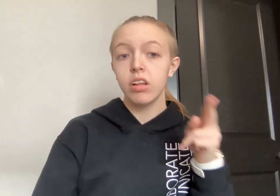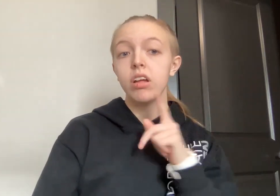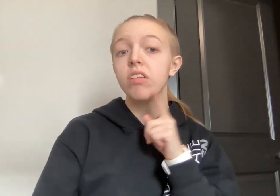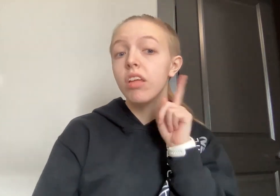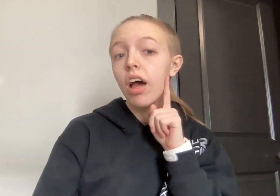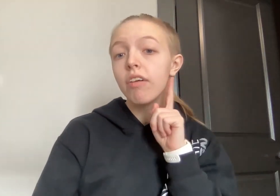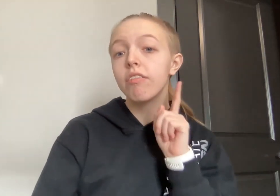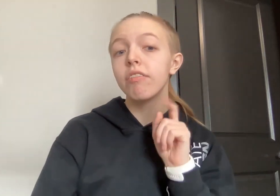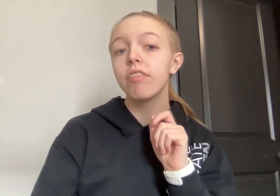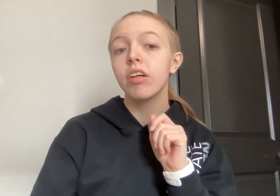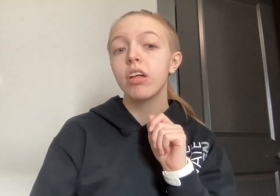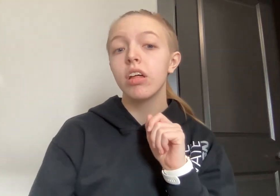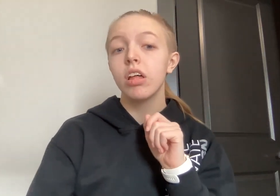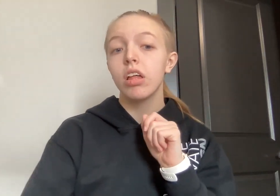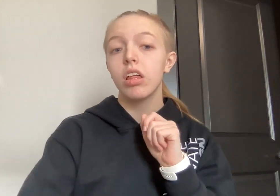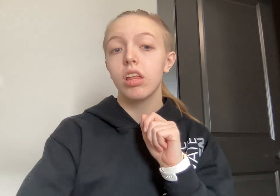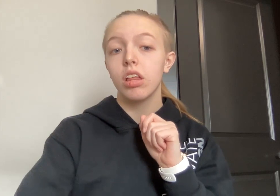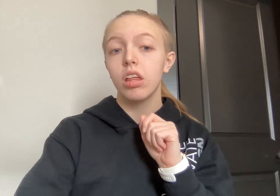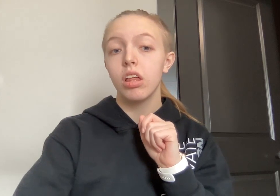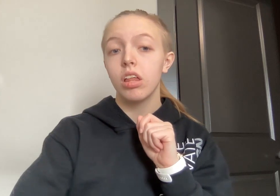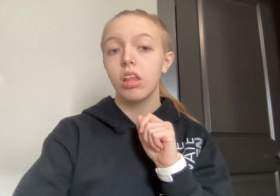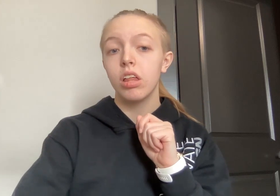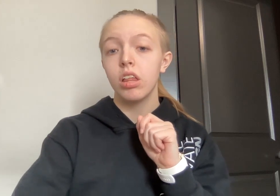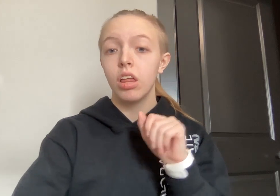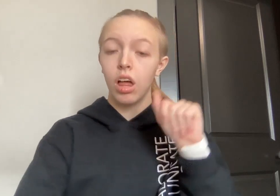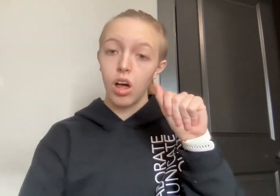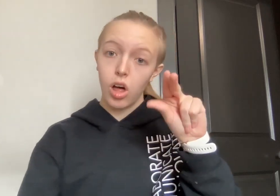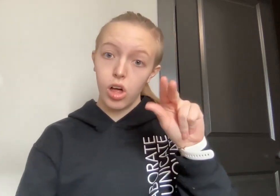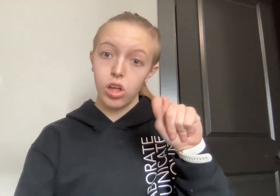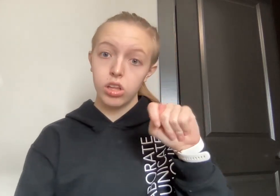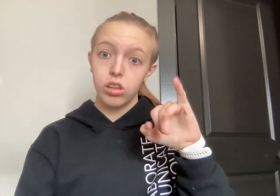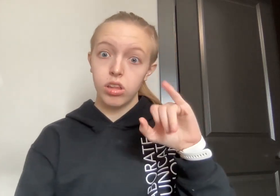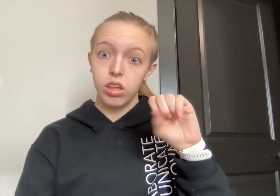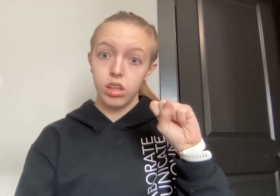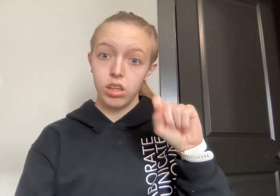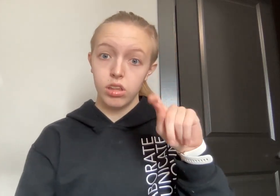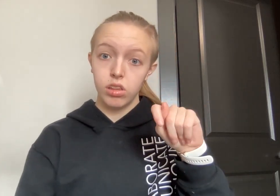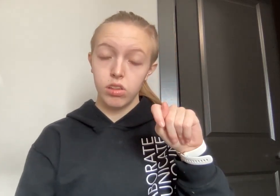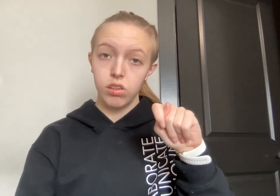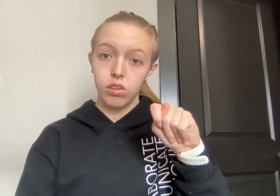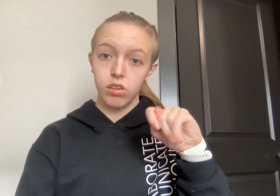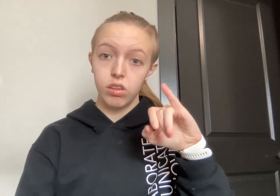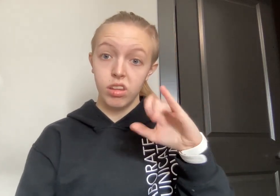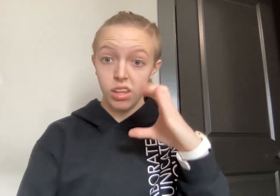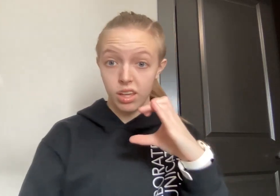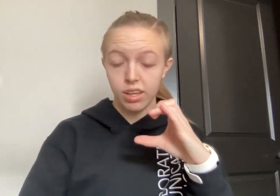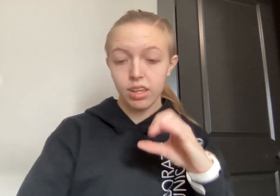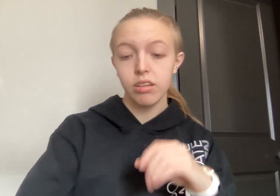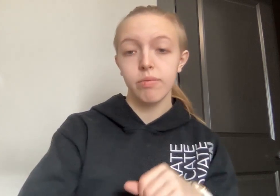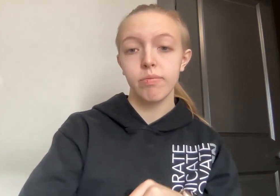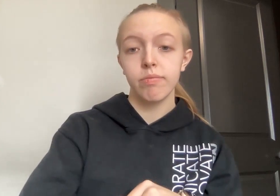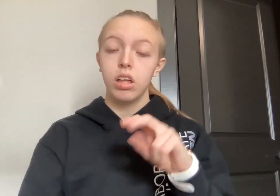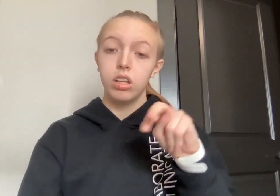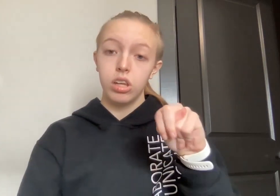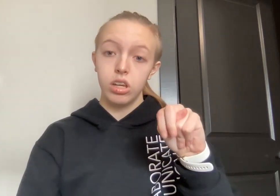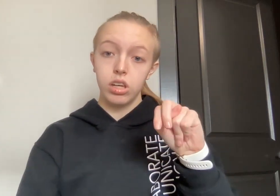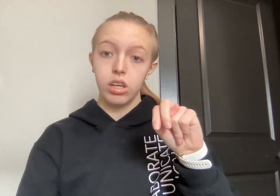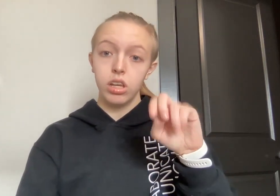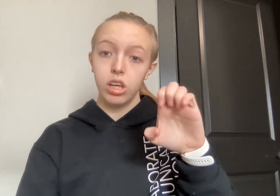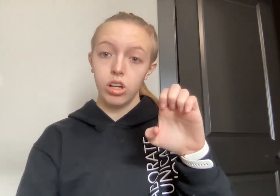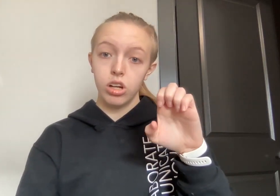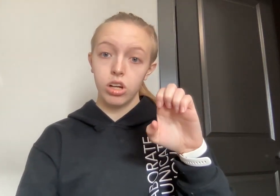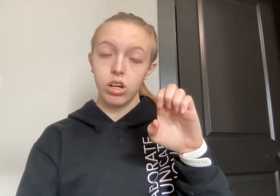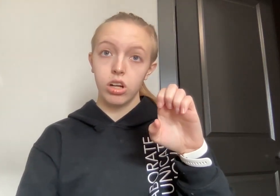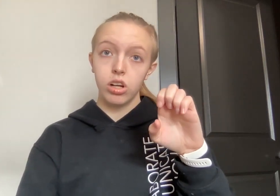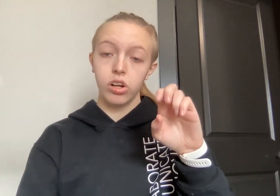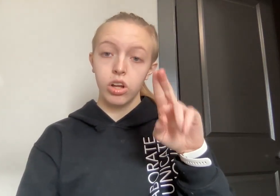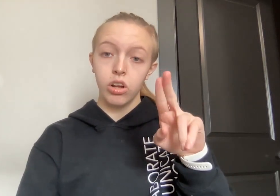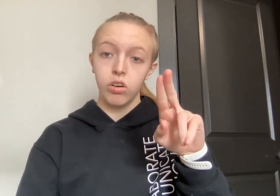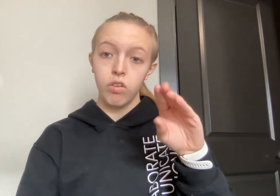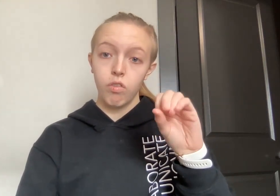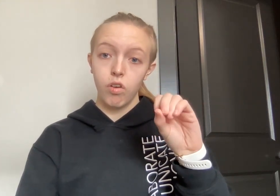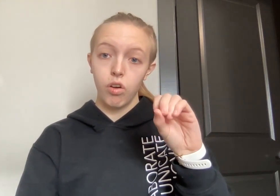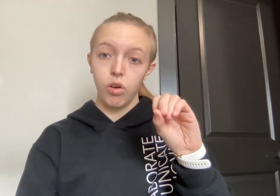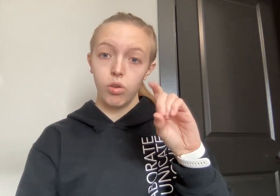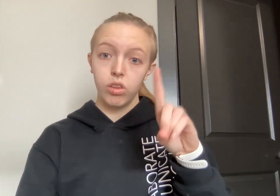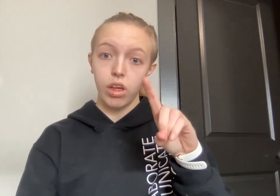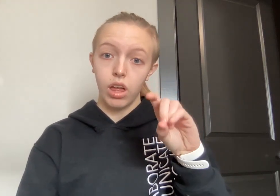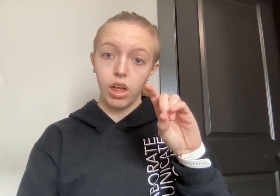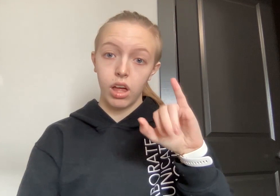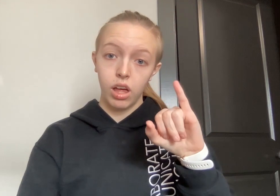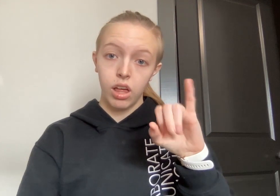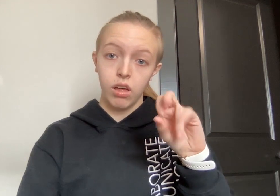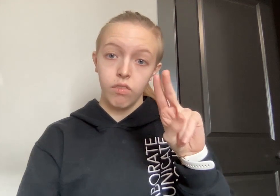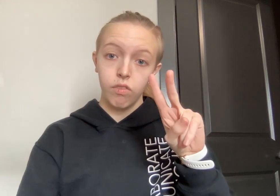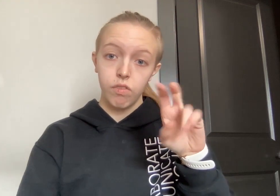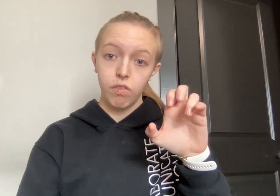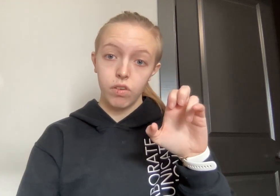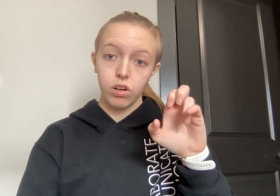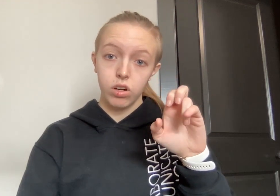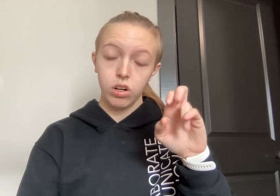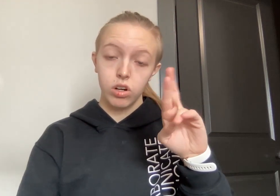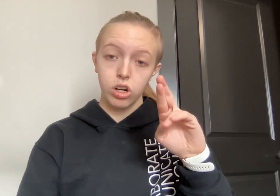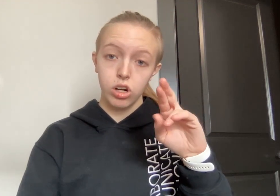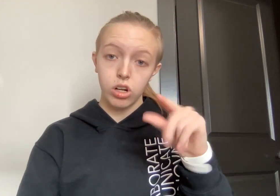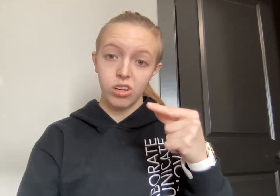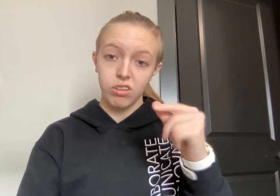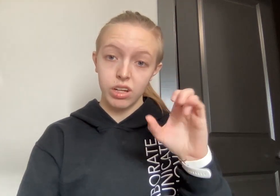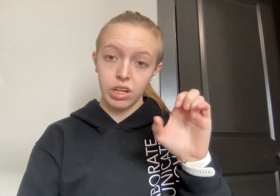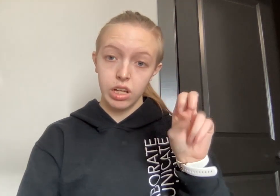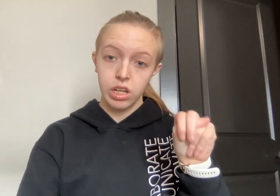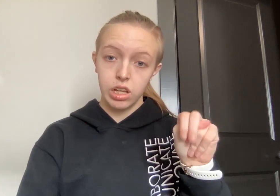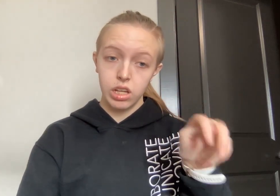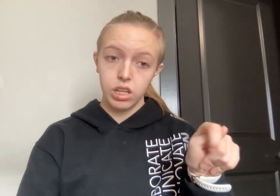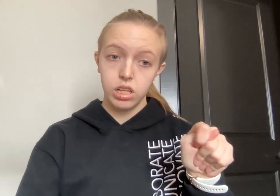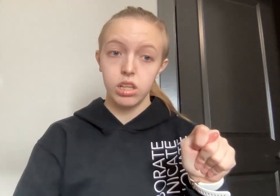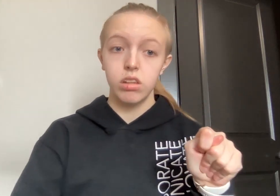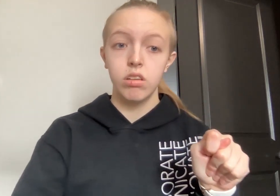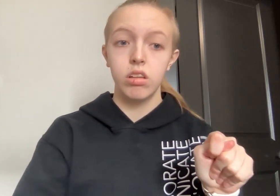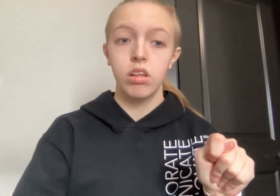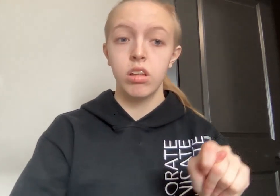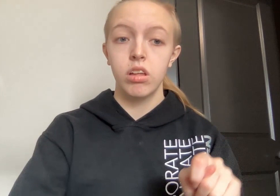Deaf, autistic, neurodivergent